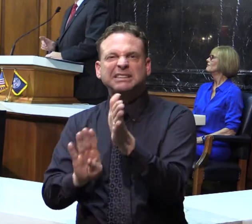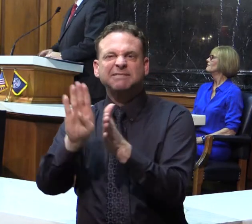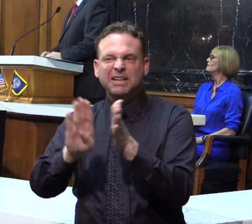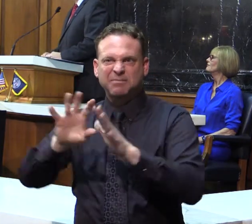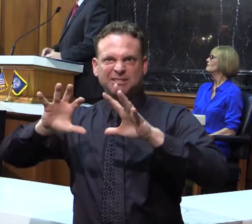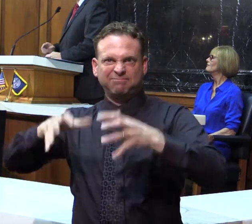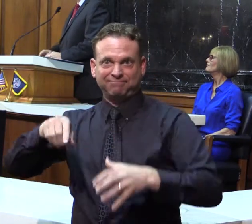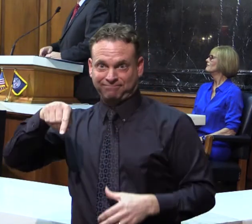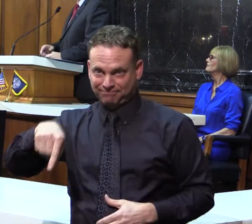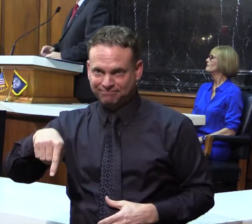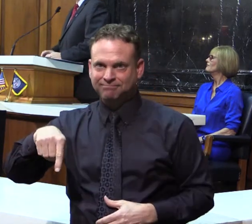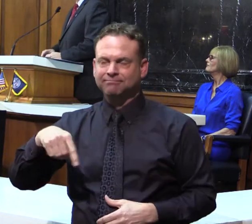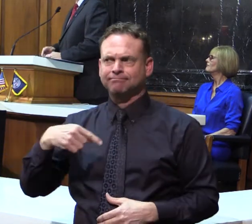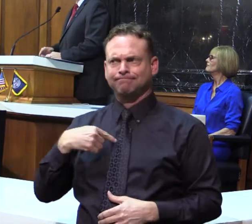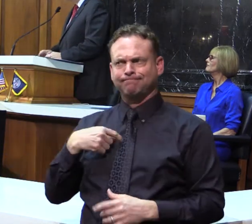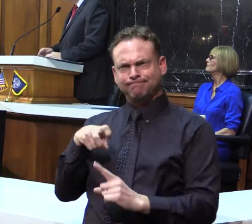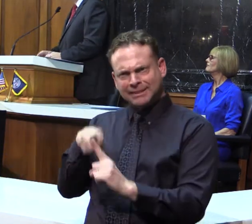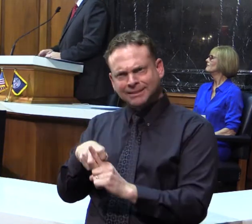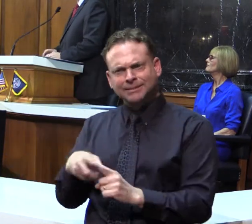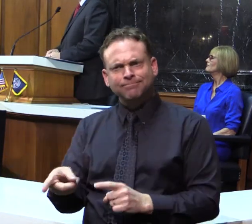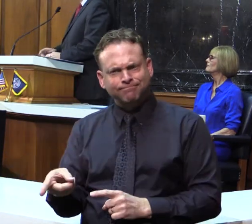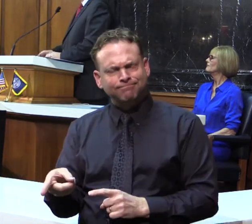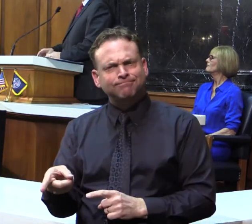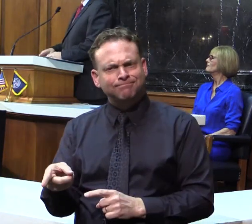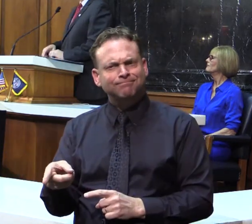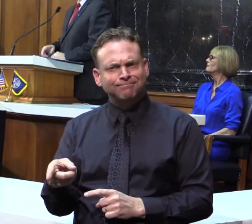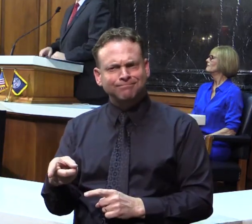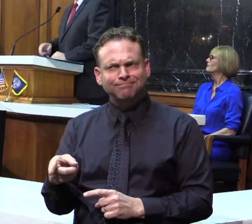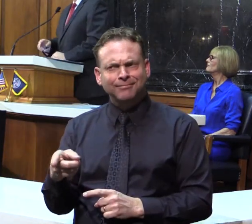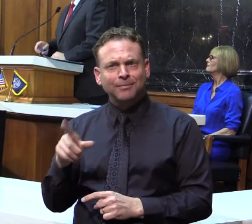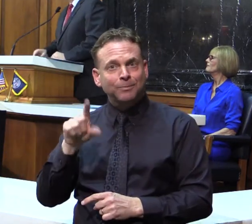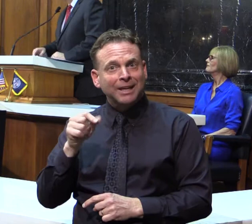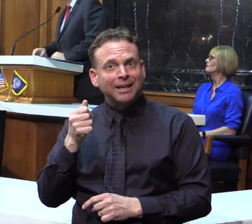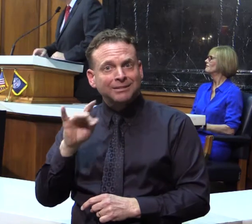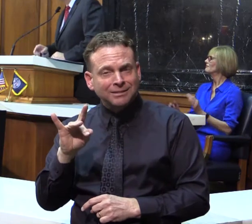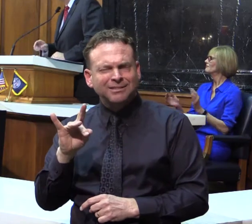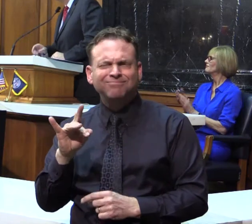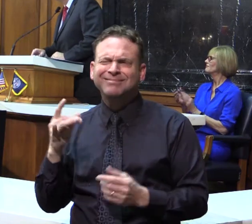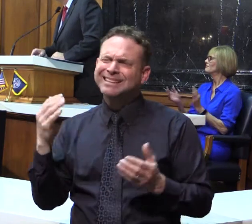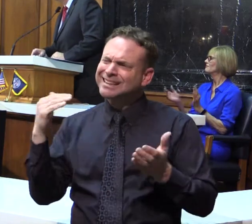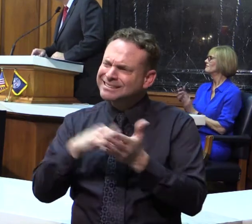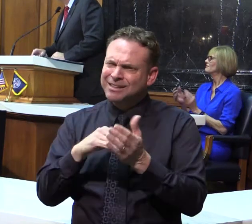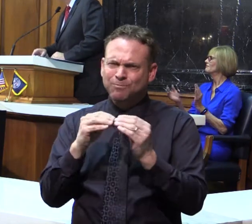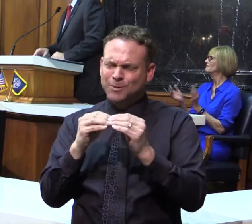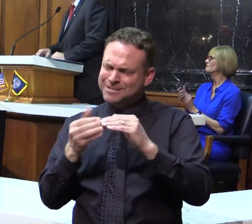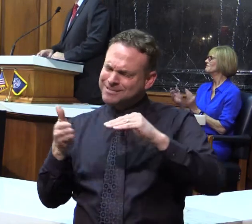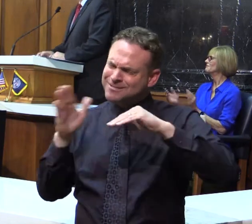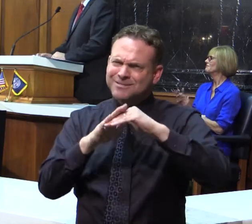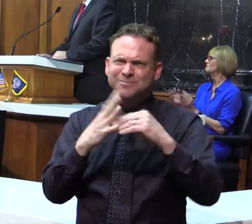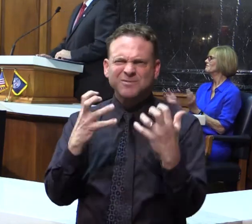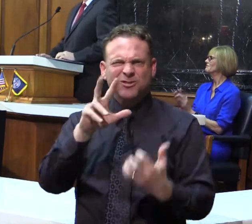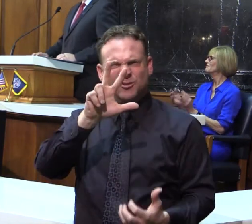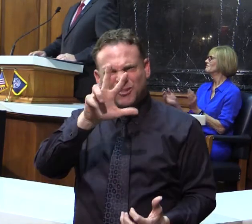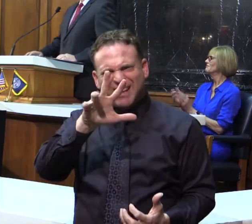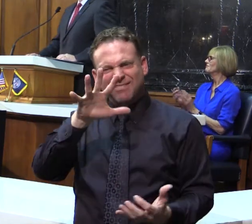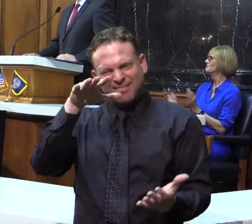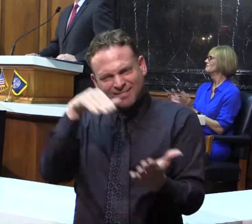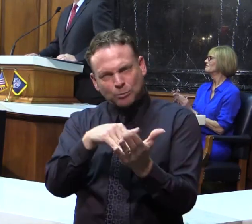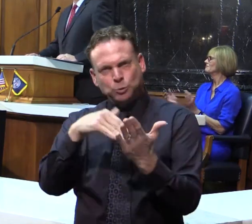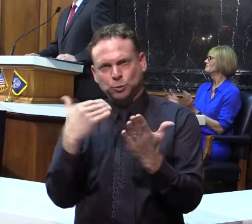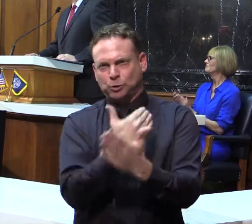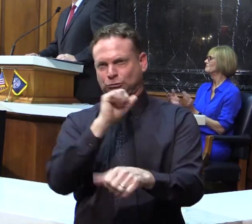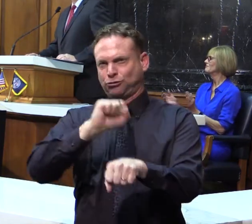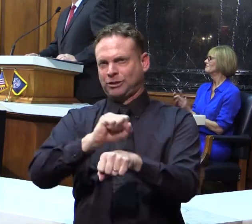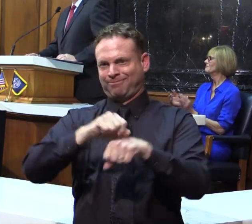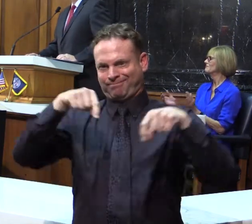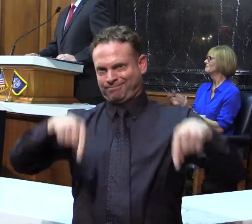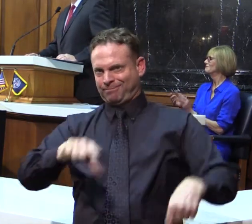But I’ve upped the ante: How about 35,000 NEW JOB COMMITMENTS in 2018?